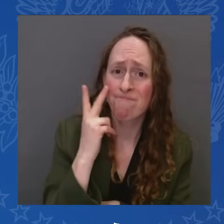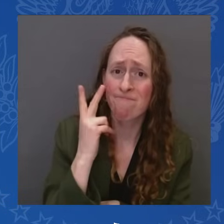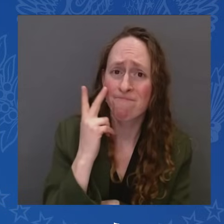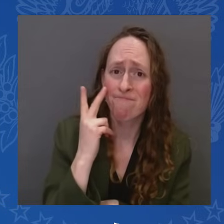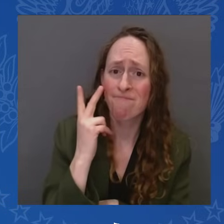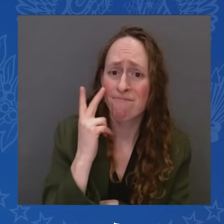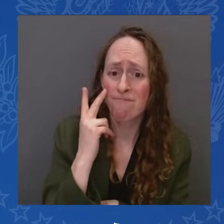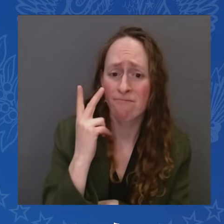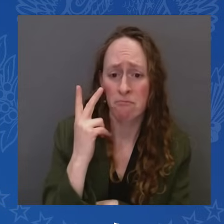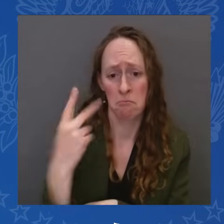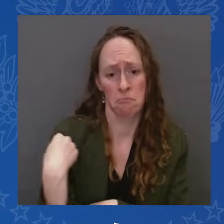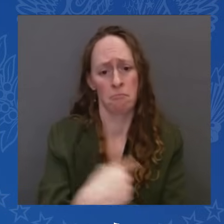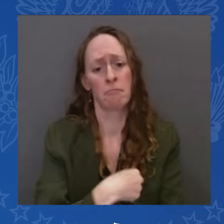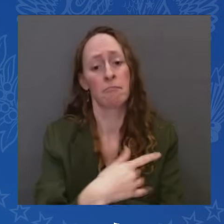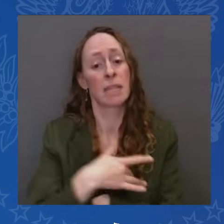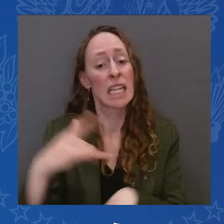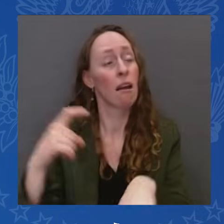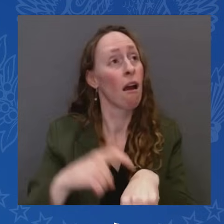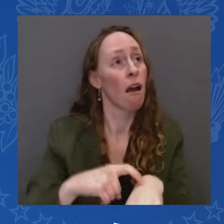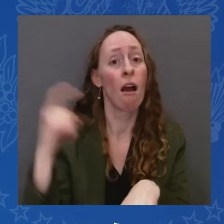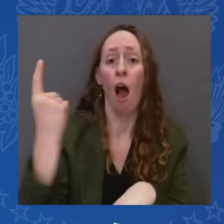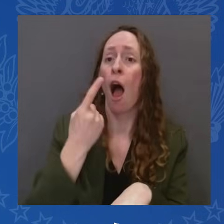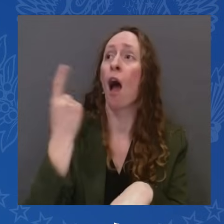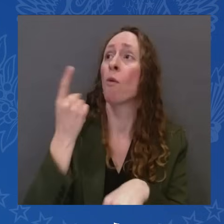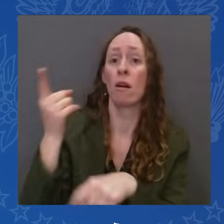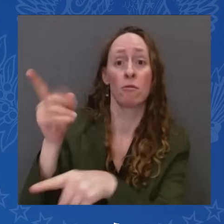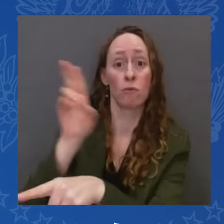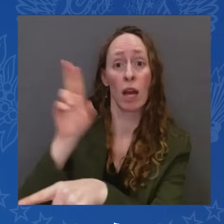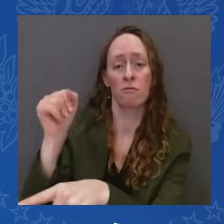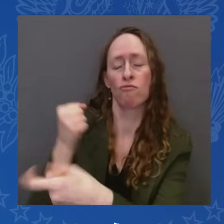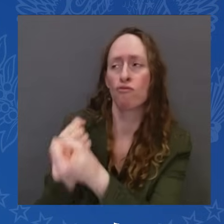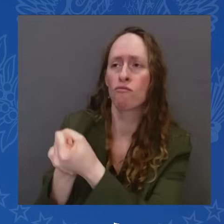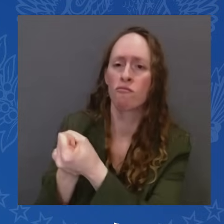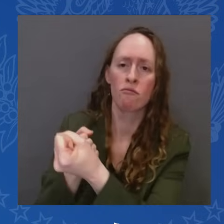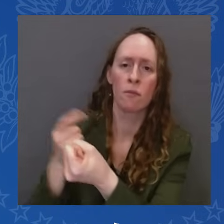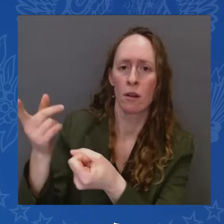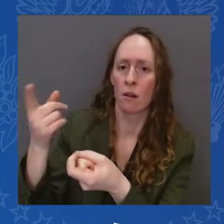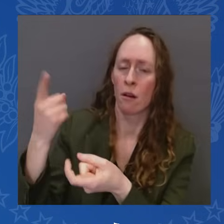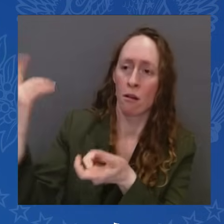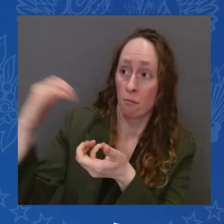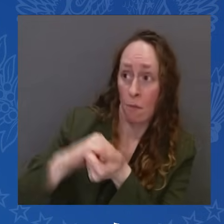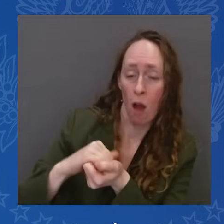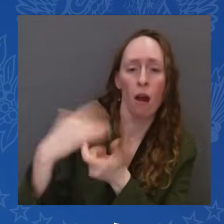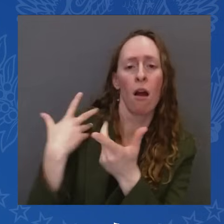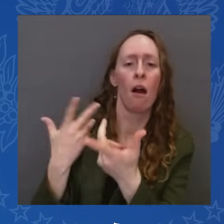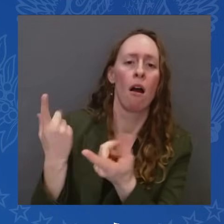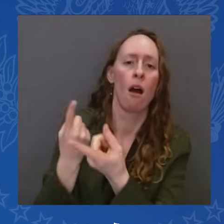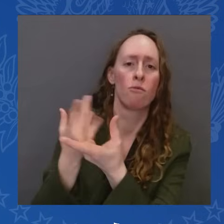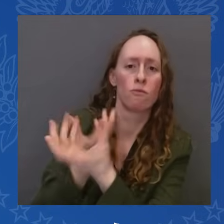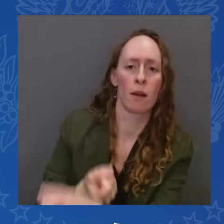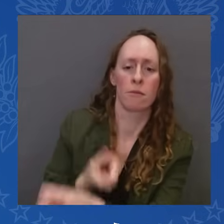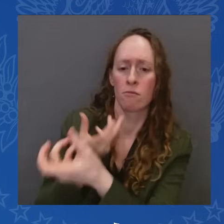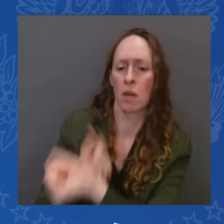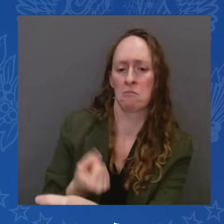and we will consider that it will continue in this way. And Ukraine will not remain alone